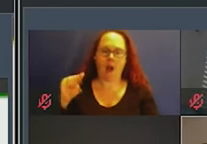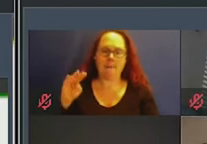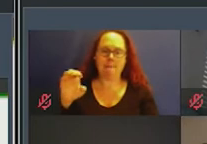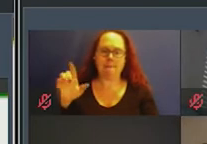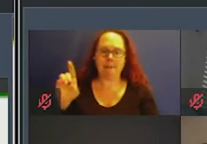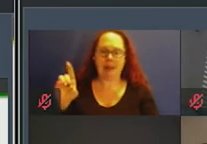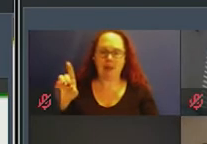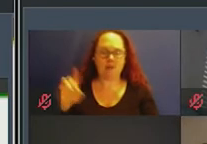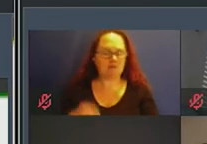Nicholas Delby